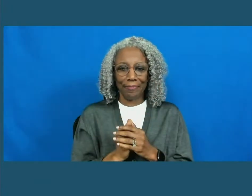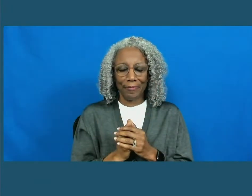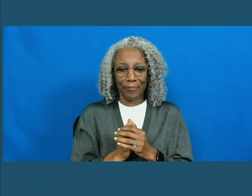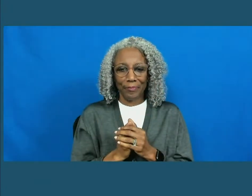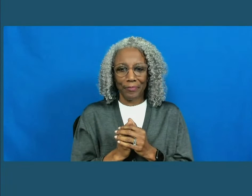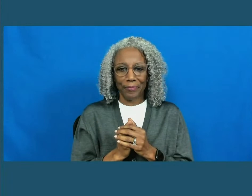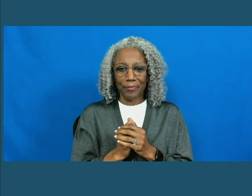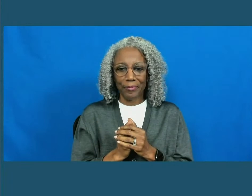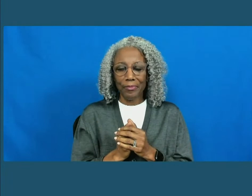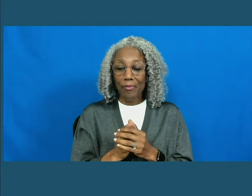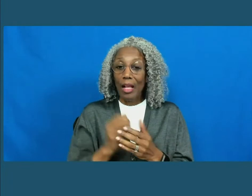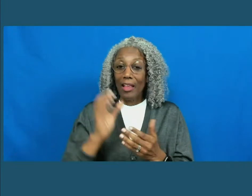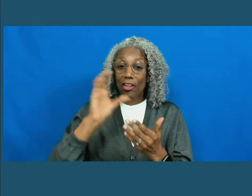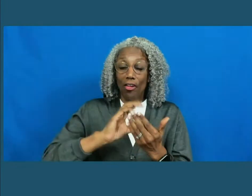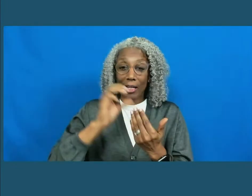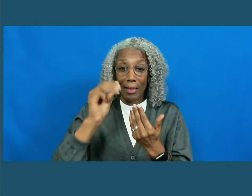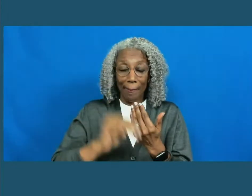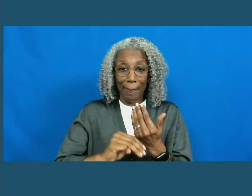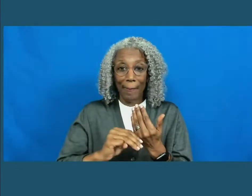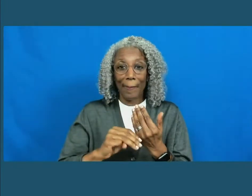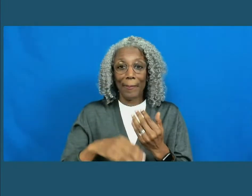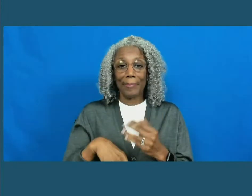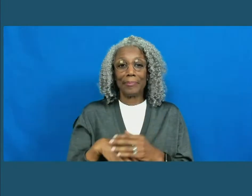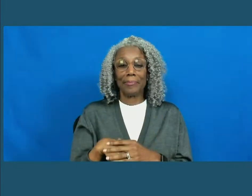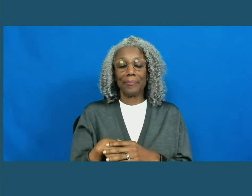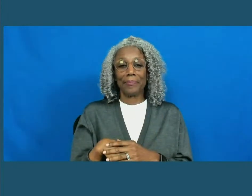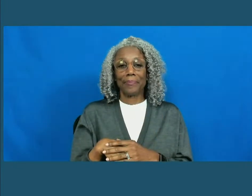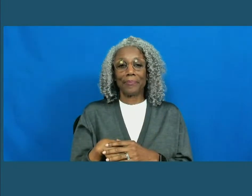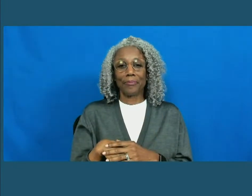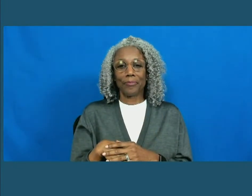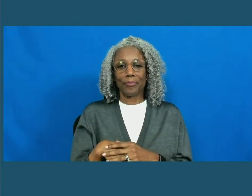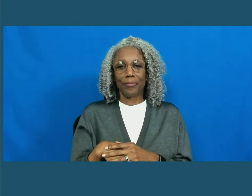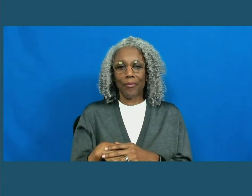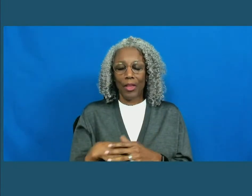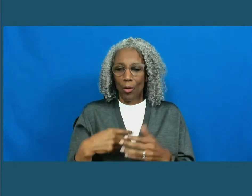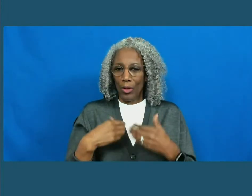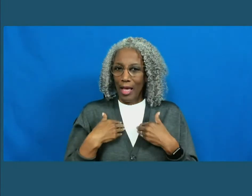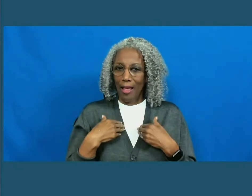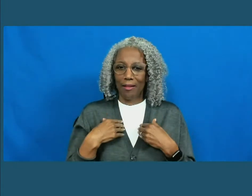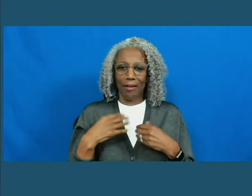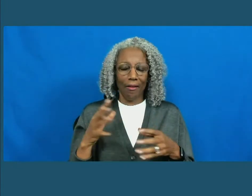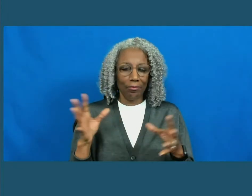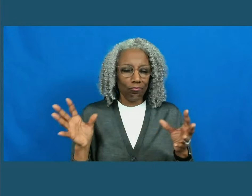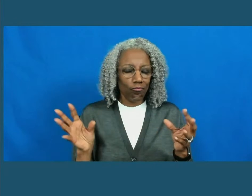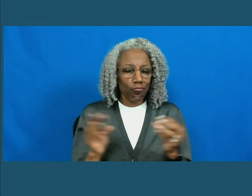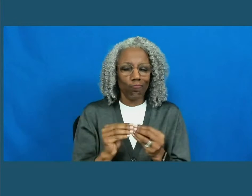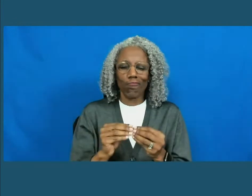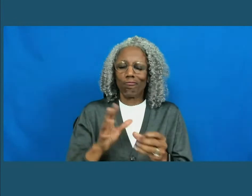group and one on one support. In